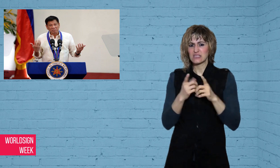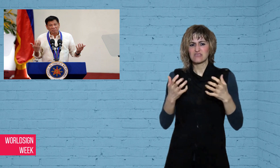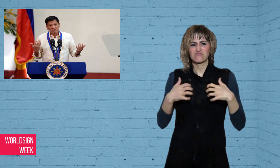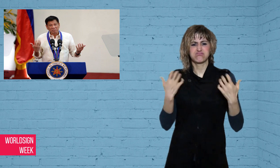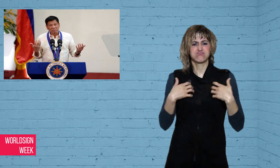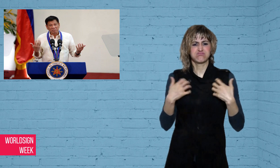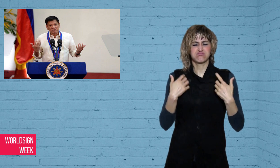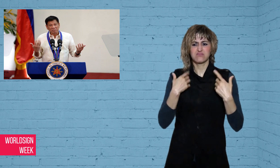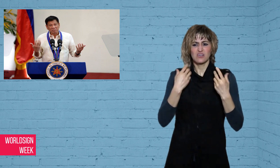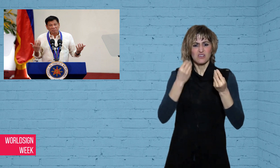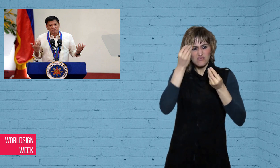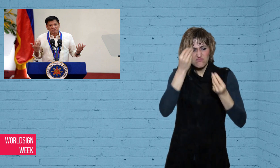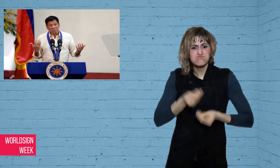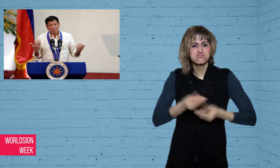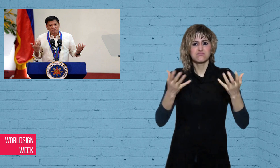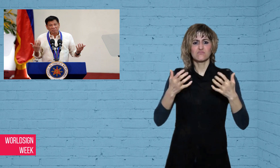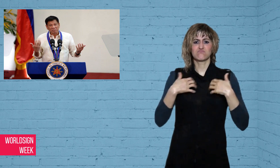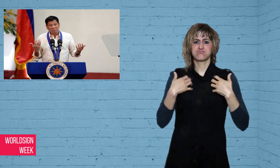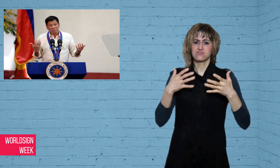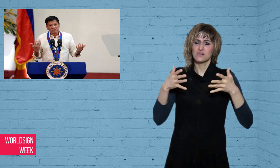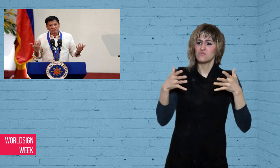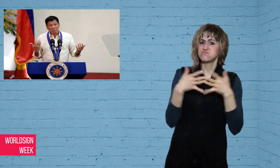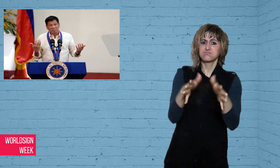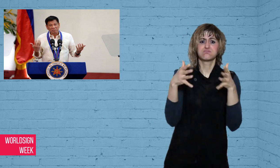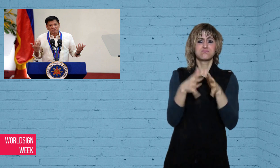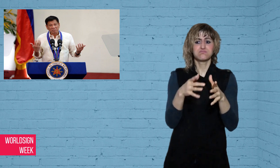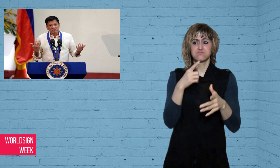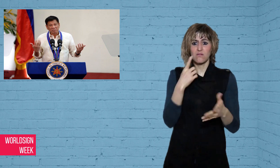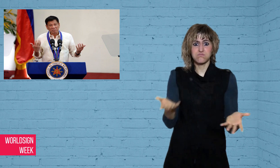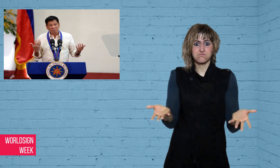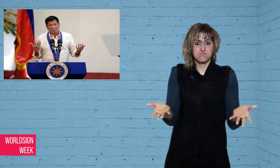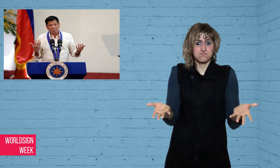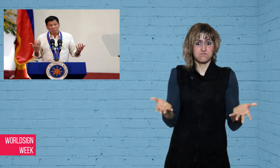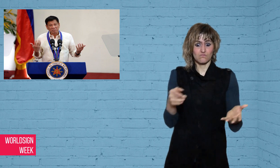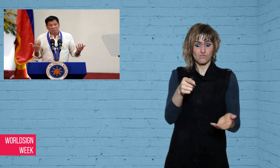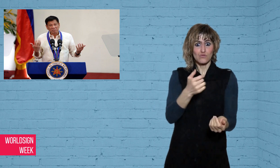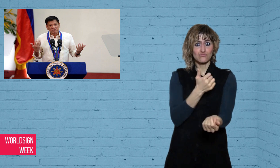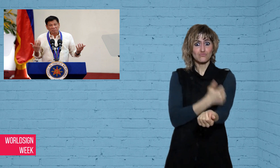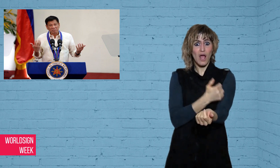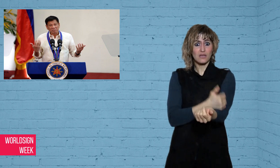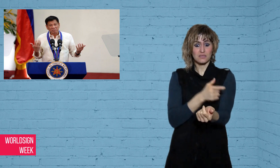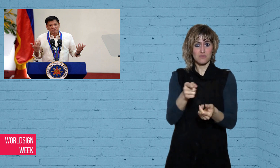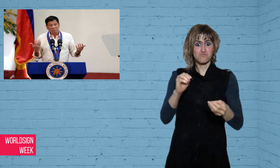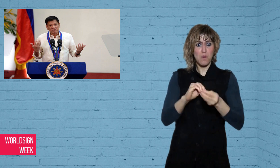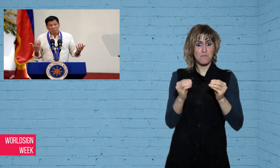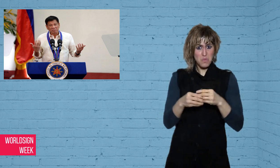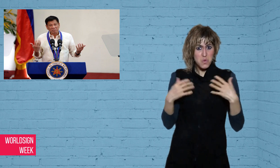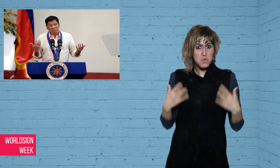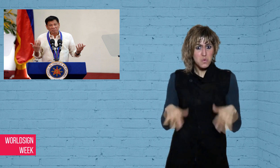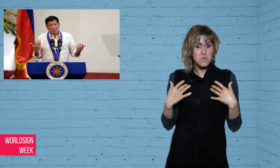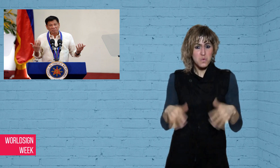martial law in the country if the drug